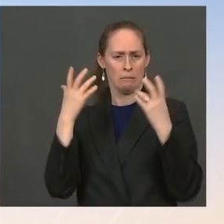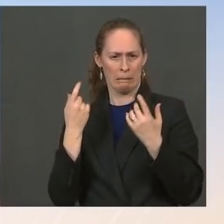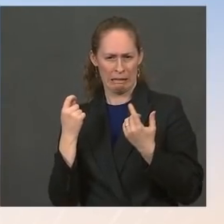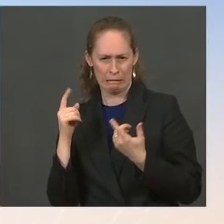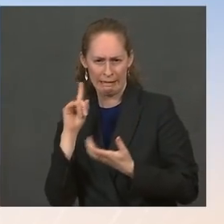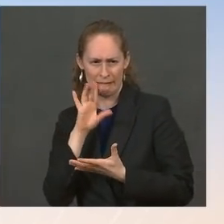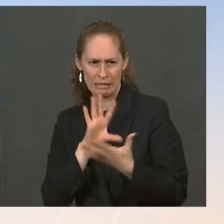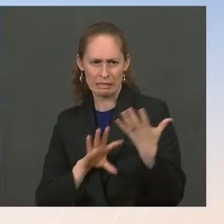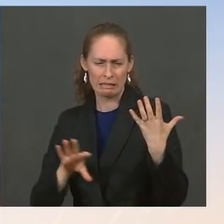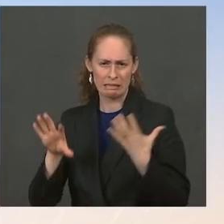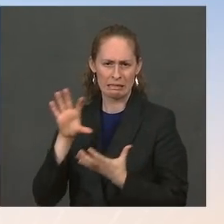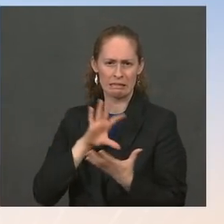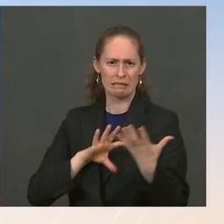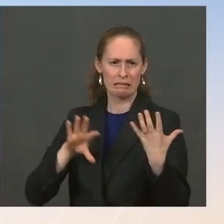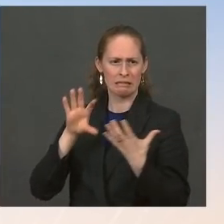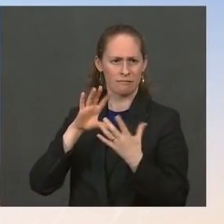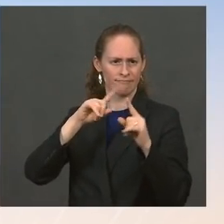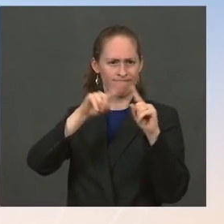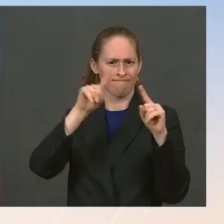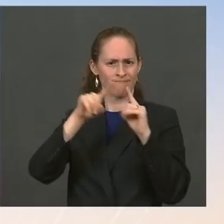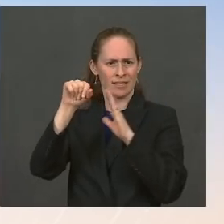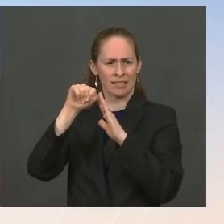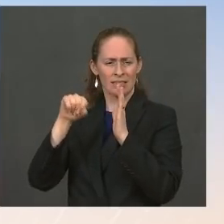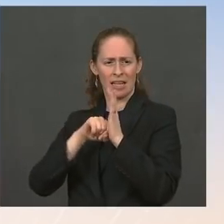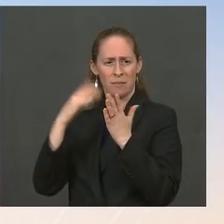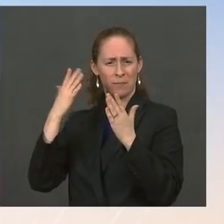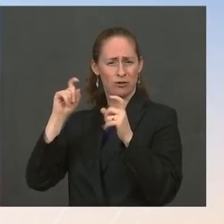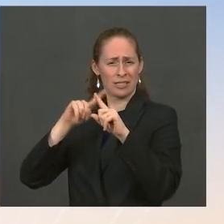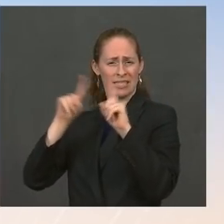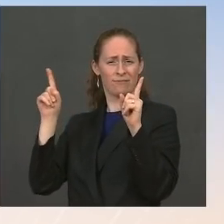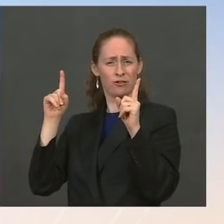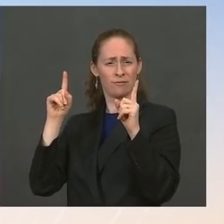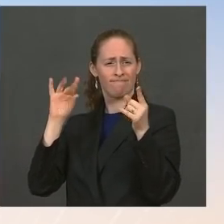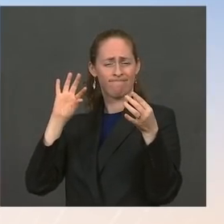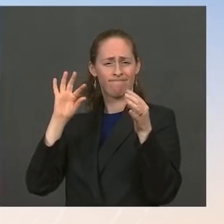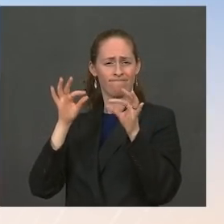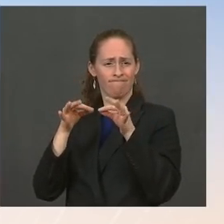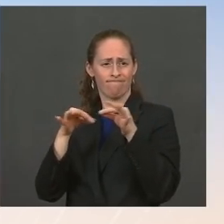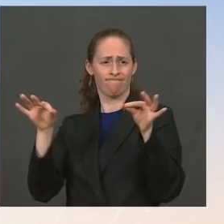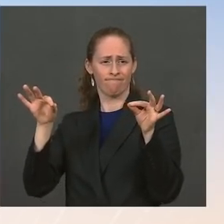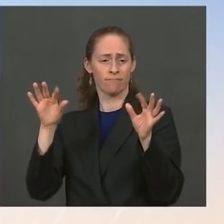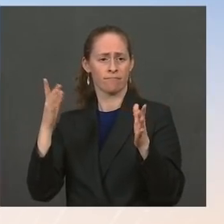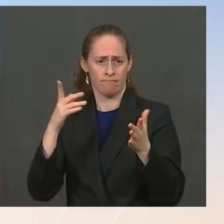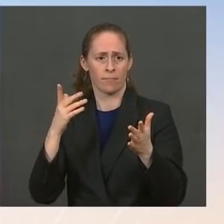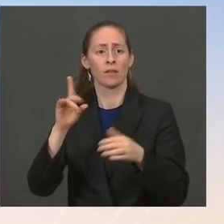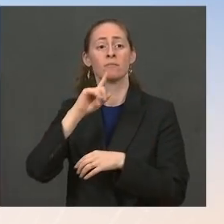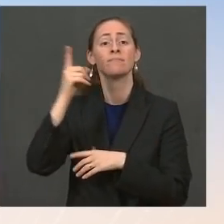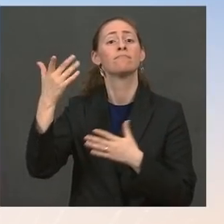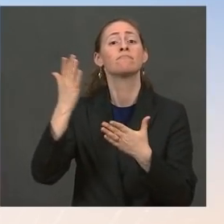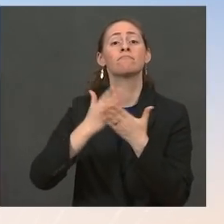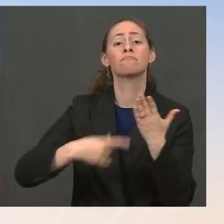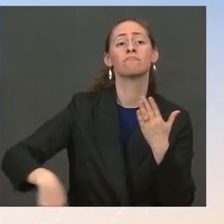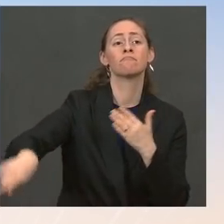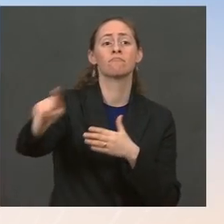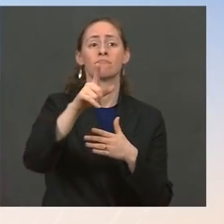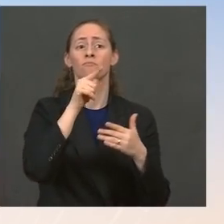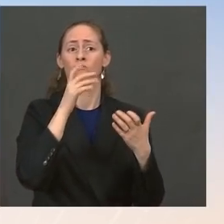have started to change that definition? Ms. Psaki: Well, some governors, I know, have offered booster shots in advance of -- or have expanded that. Right?